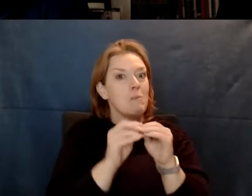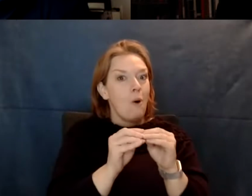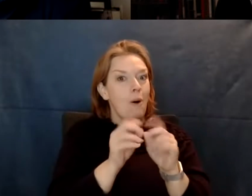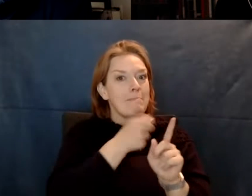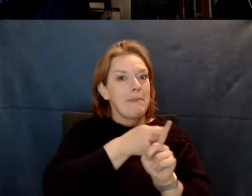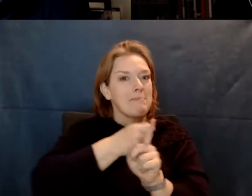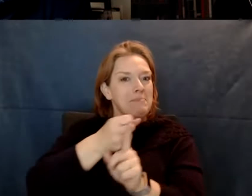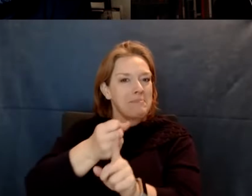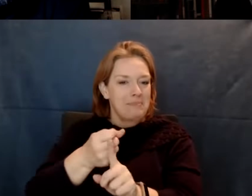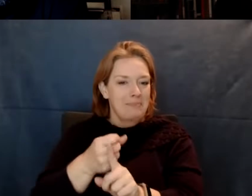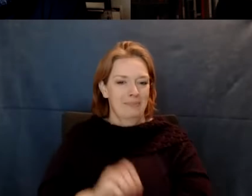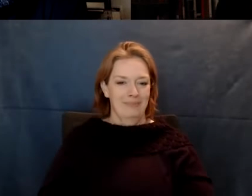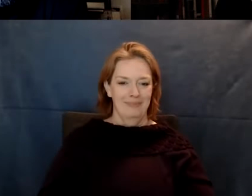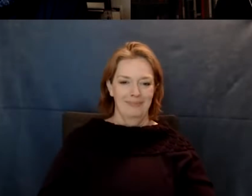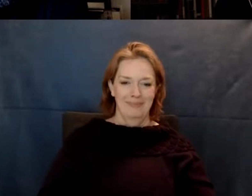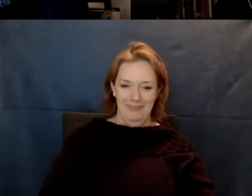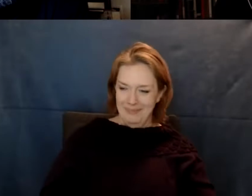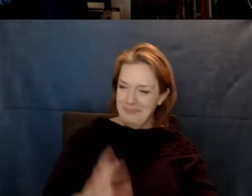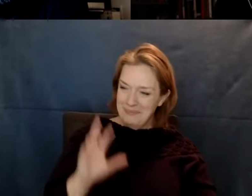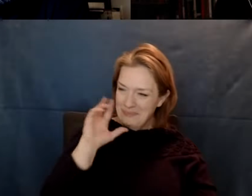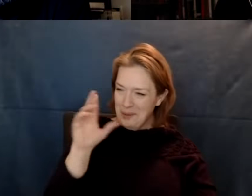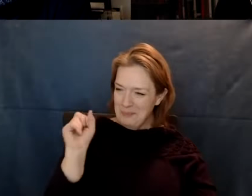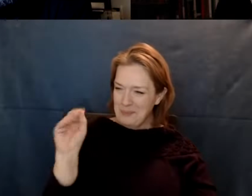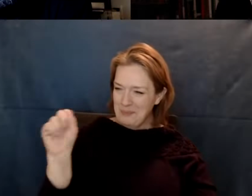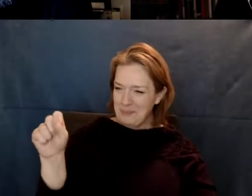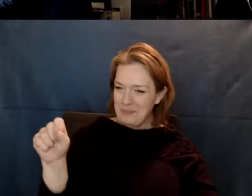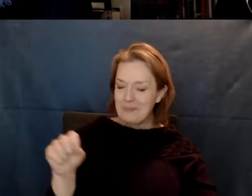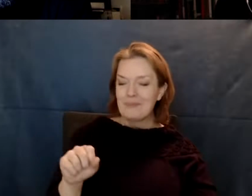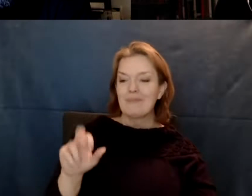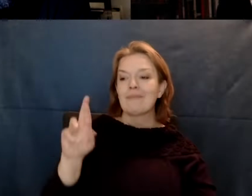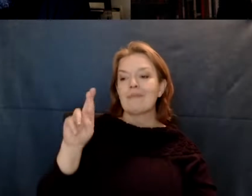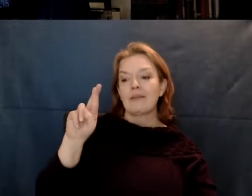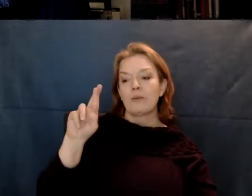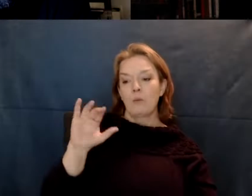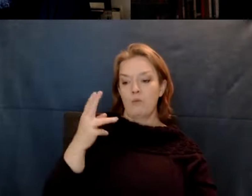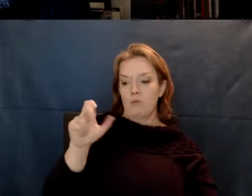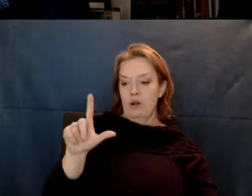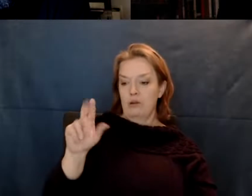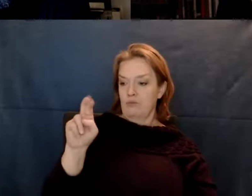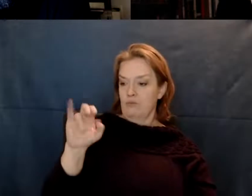K: I hope so. Rachel Reichert asks: What does your process look like?